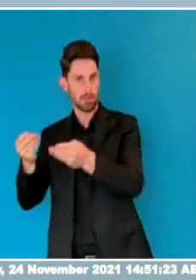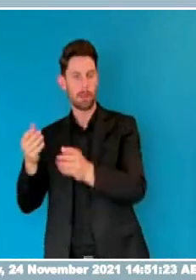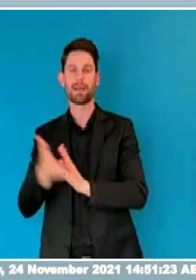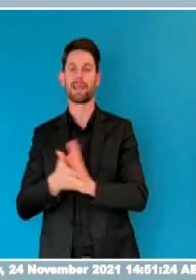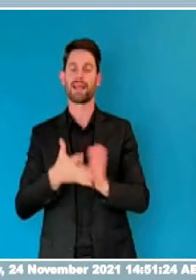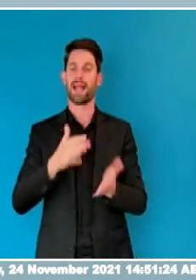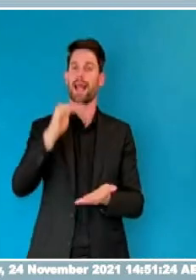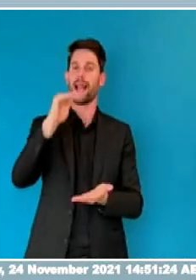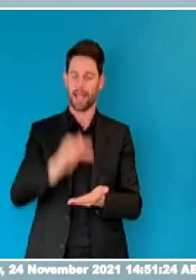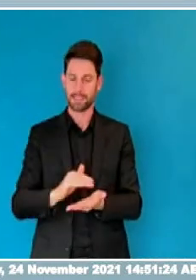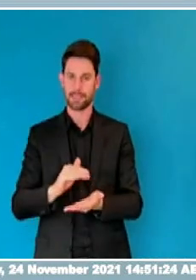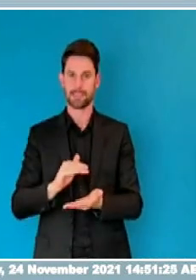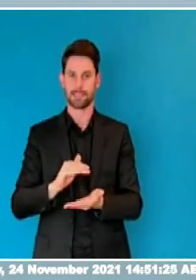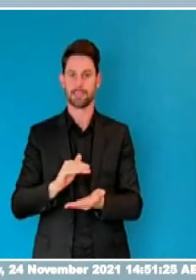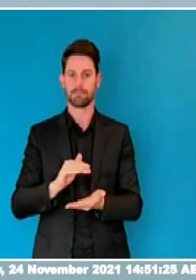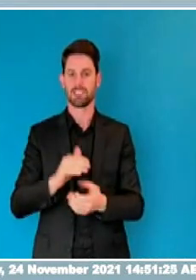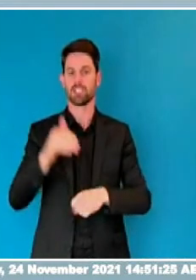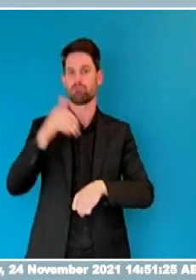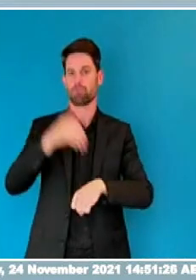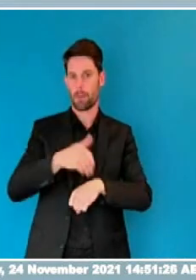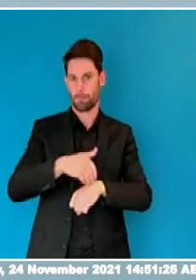of problem than in the WHS space, I would say.